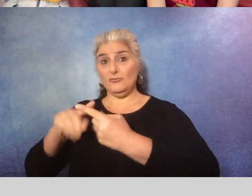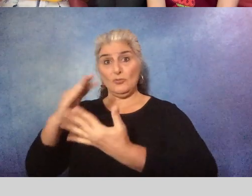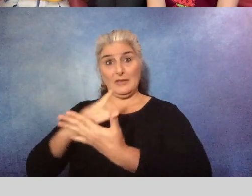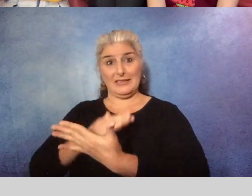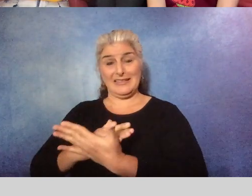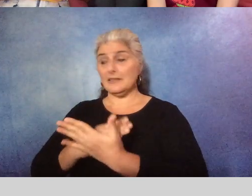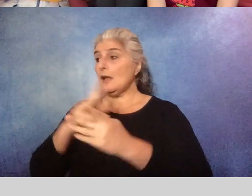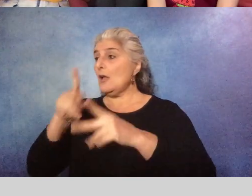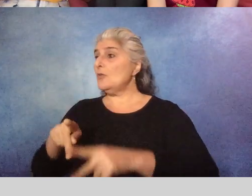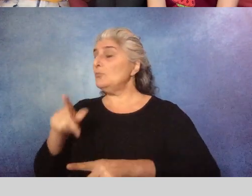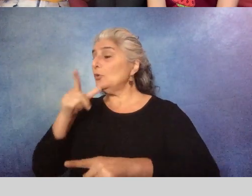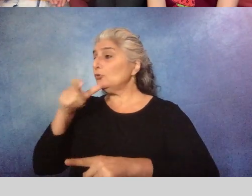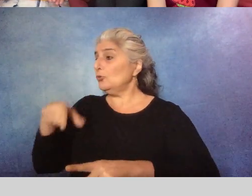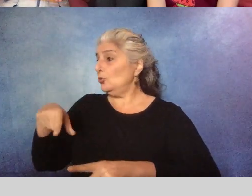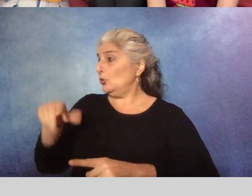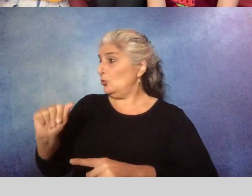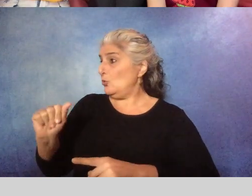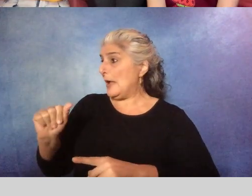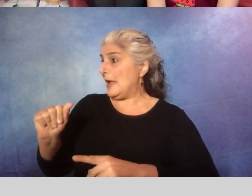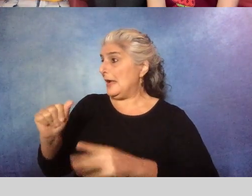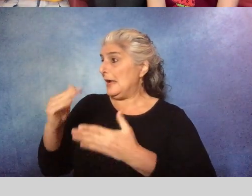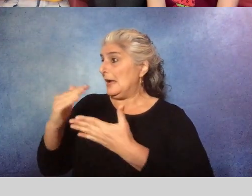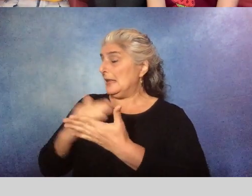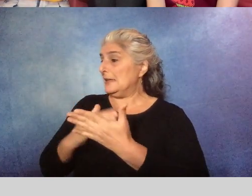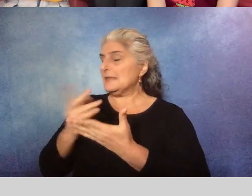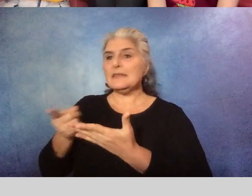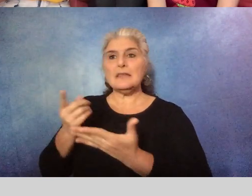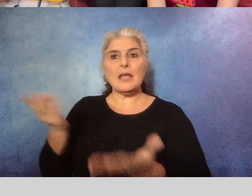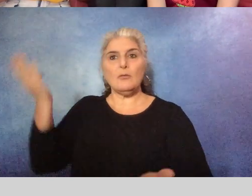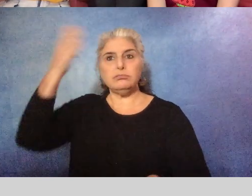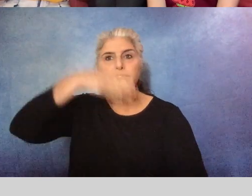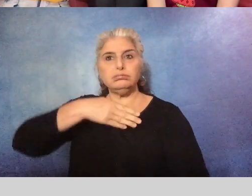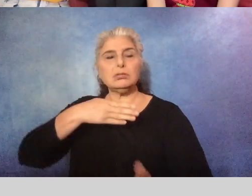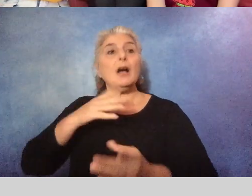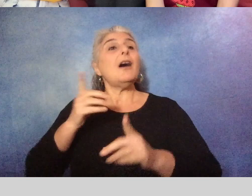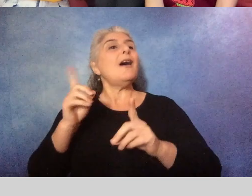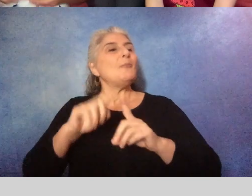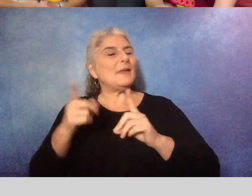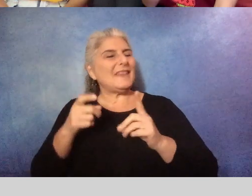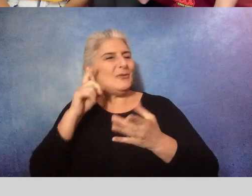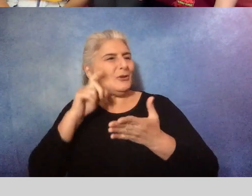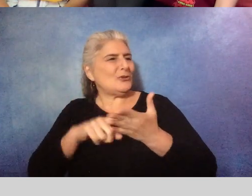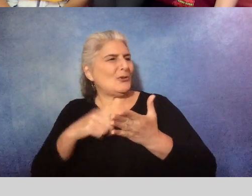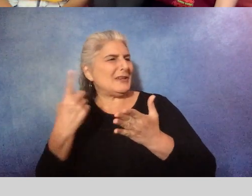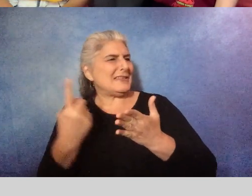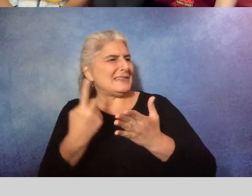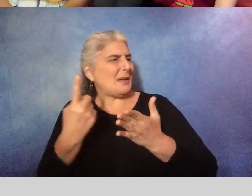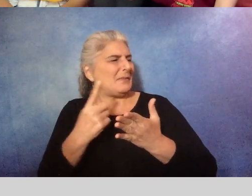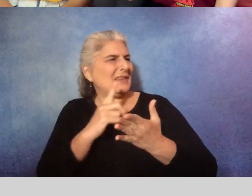the person QAing our work, won't notice that. [Dani] But would notice that something like